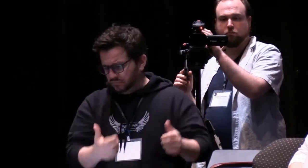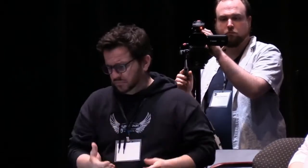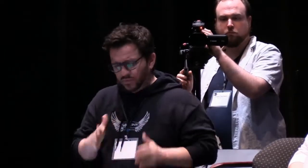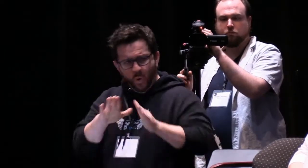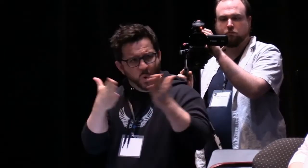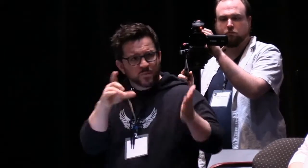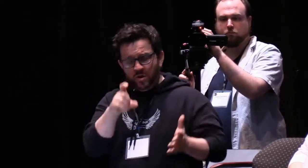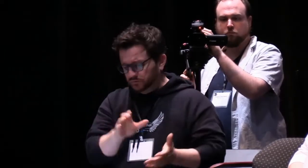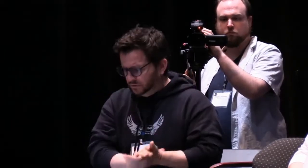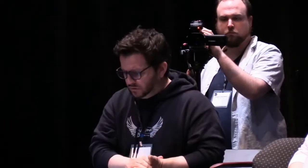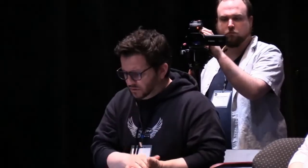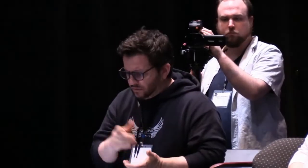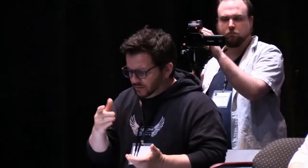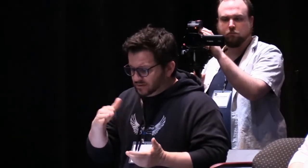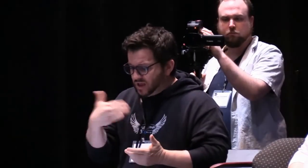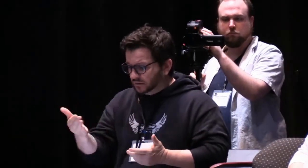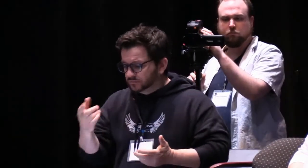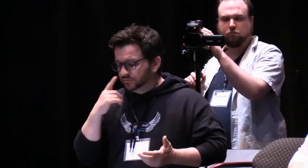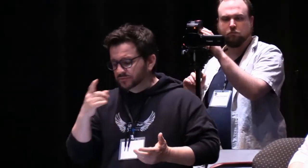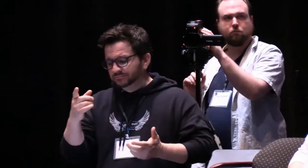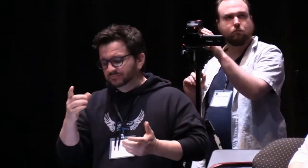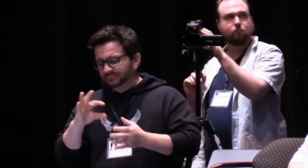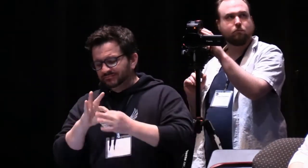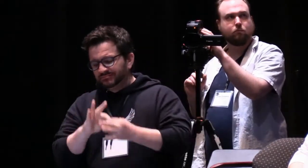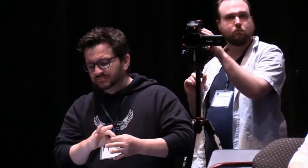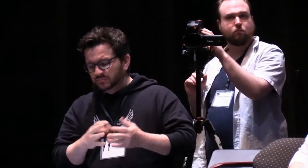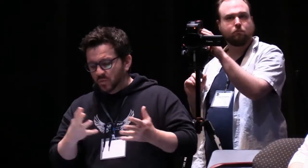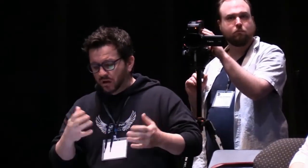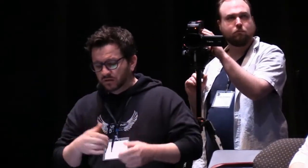[Additional Translator] So the next question.